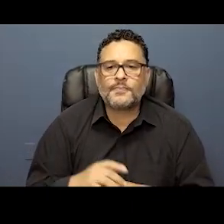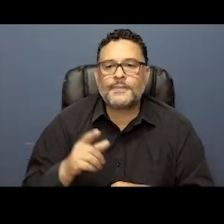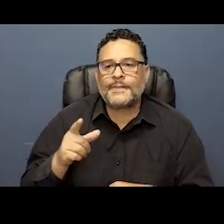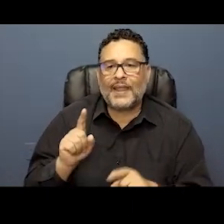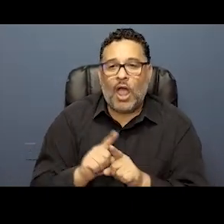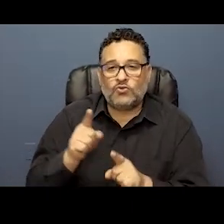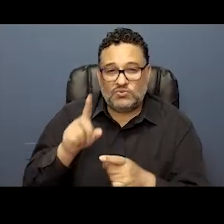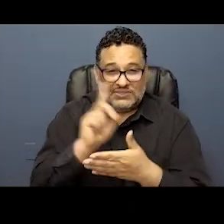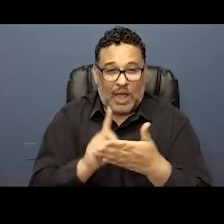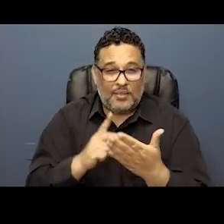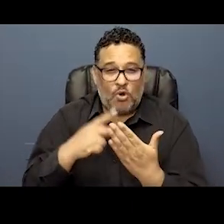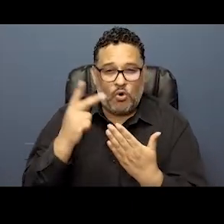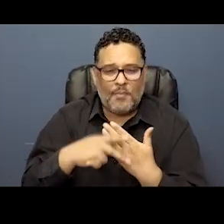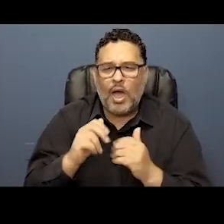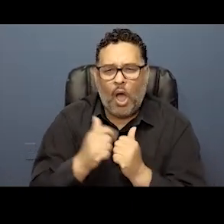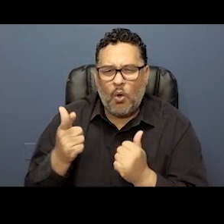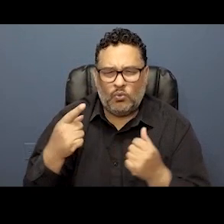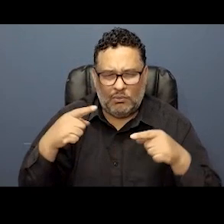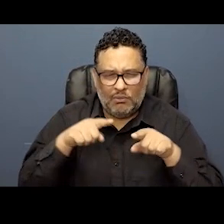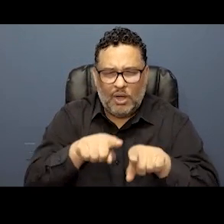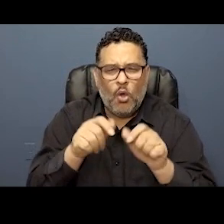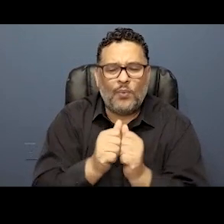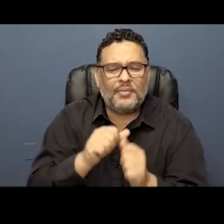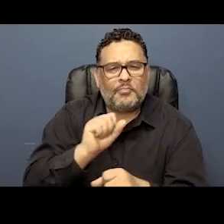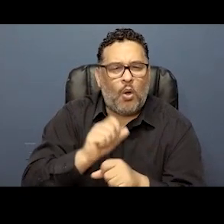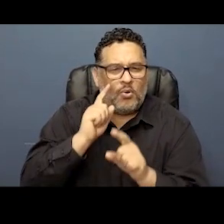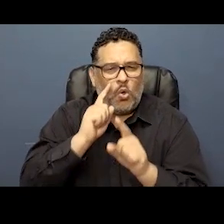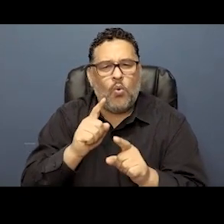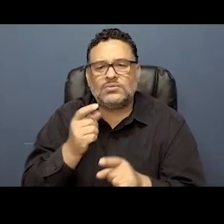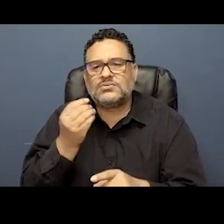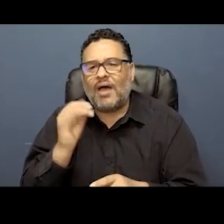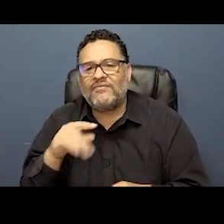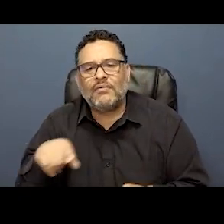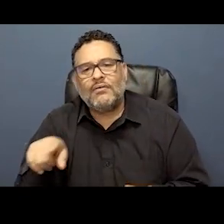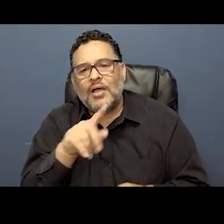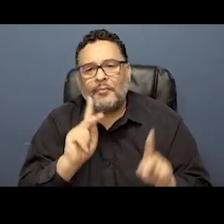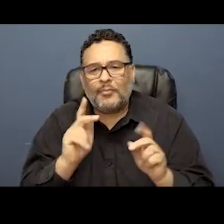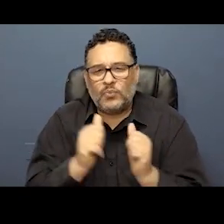[Alex] As you designed the program, how did you align the design with the employment goals